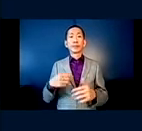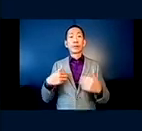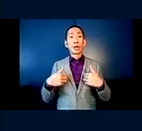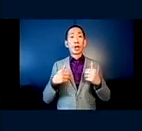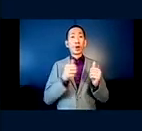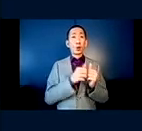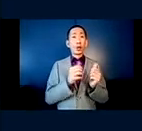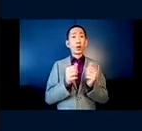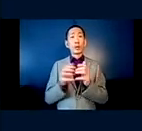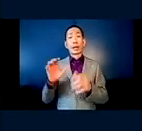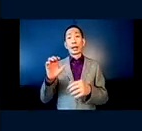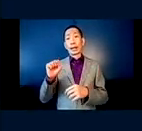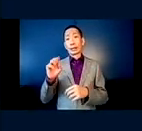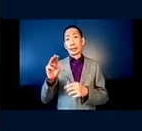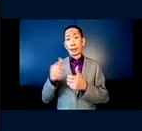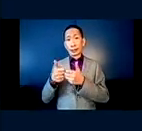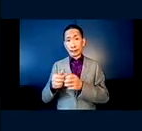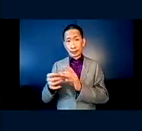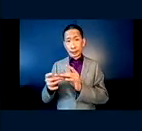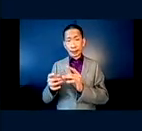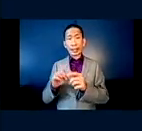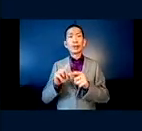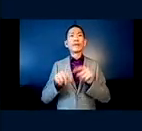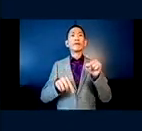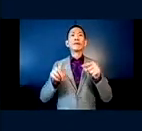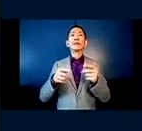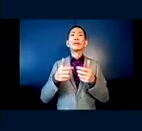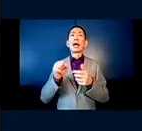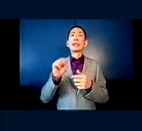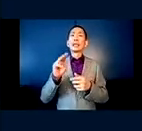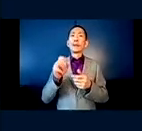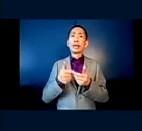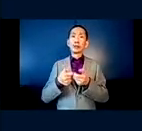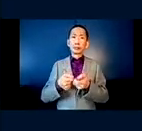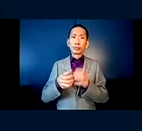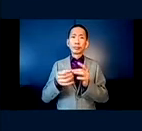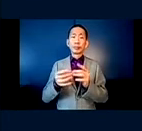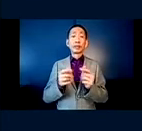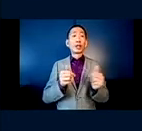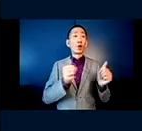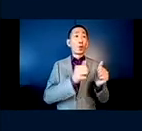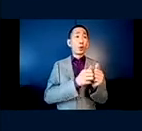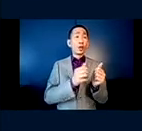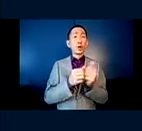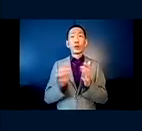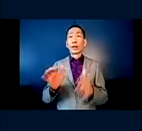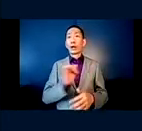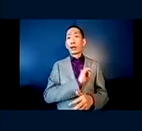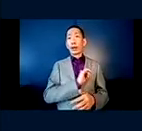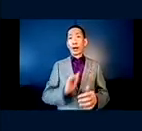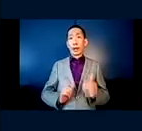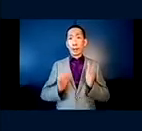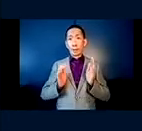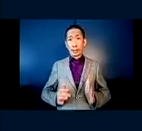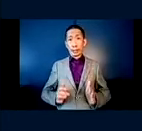VARIOUS LEVELS. VILLAGES WITH AND WITHOUT SMS AND VARIOUS LEVEL OF SMS. THEN WE HAD VILLAGE WITH AND